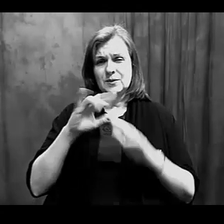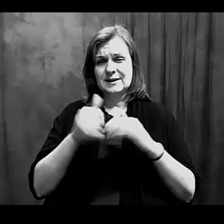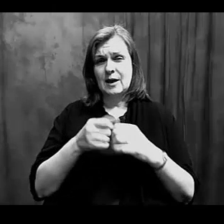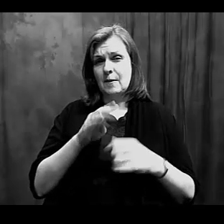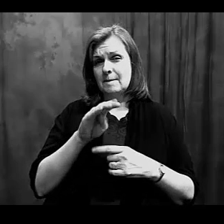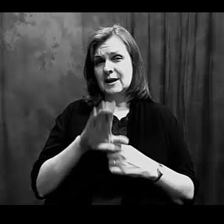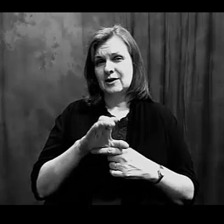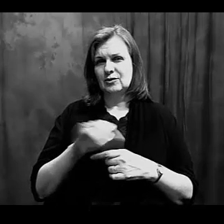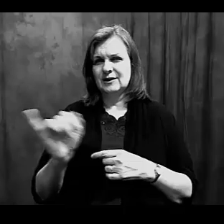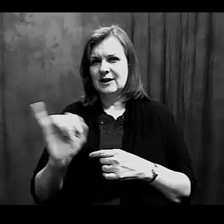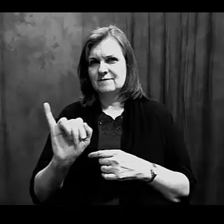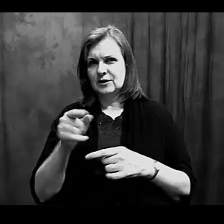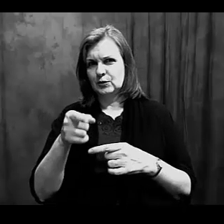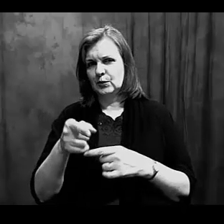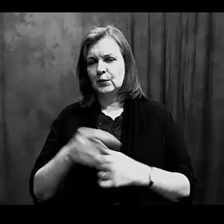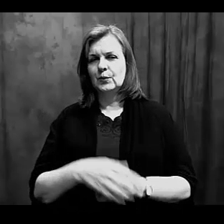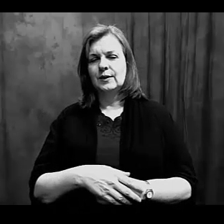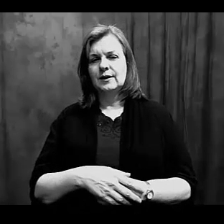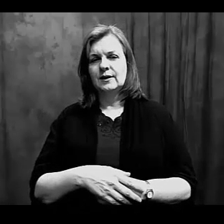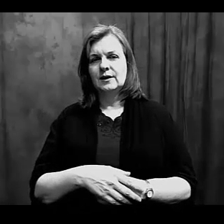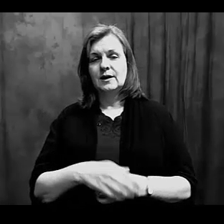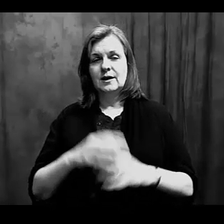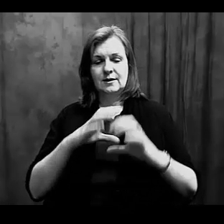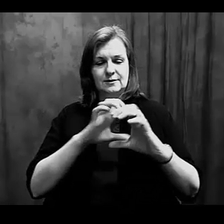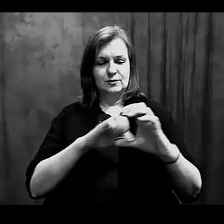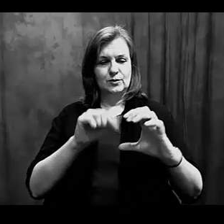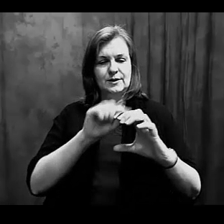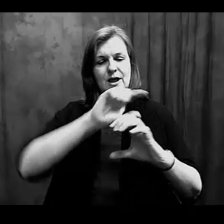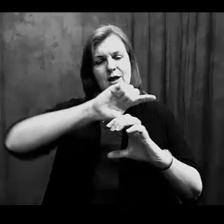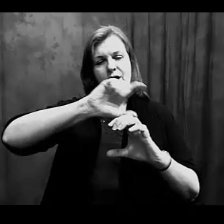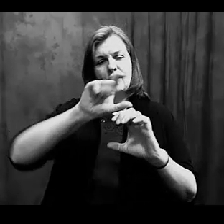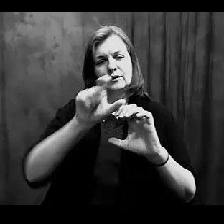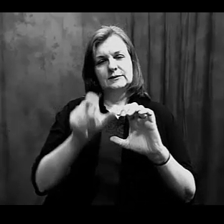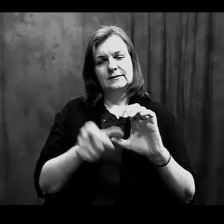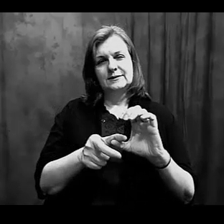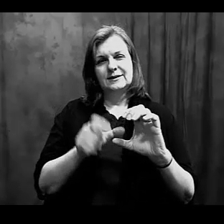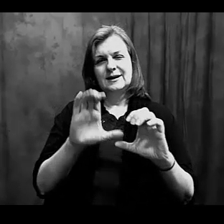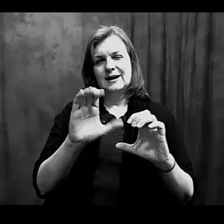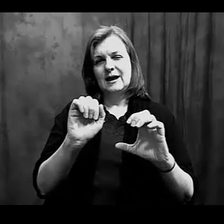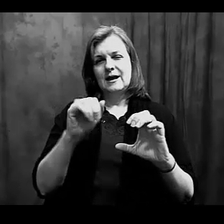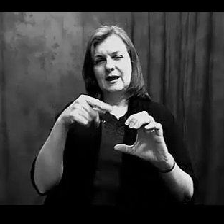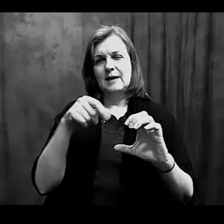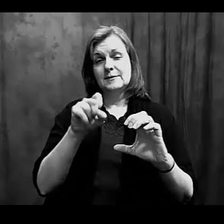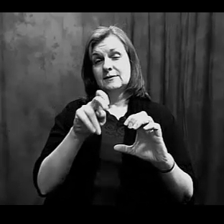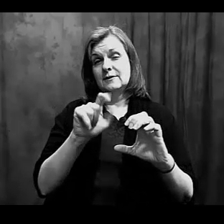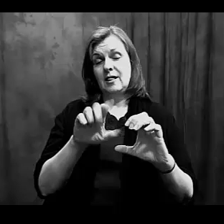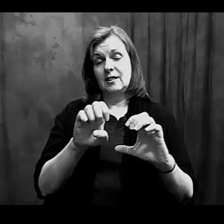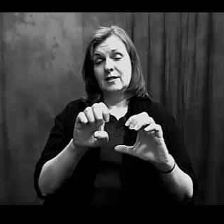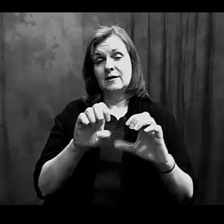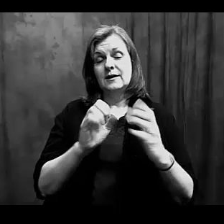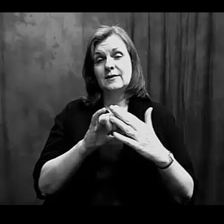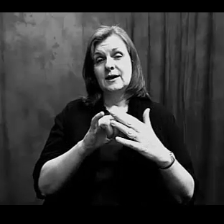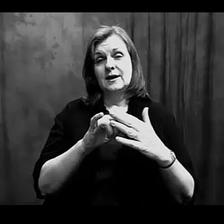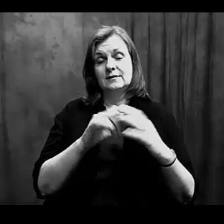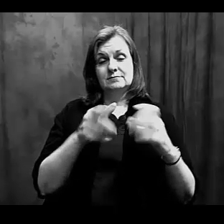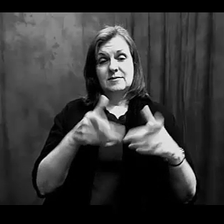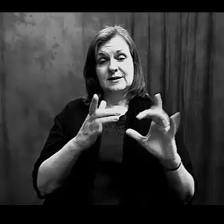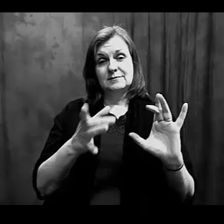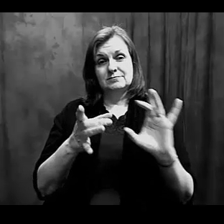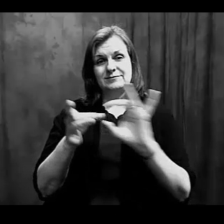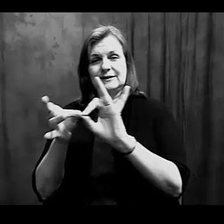we actually look at how they infect they are going to have a caoting around the outside or capsule around the outside